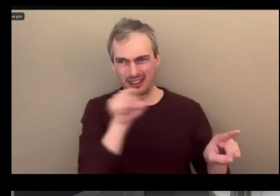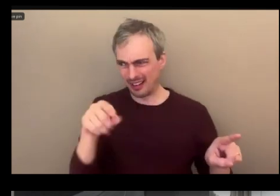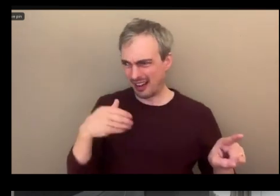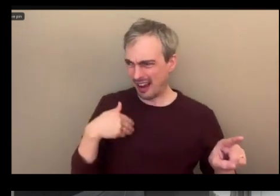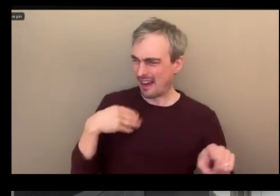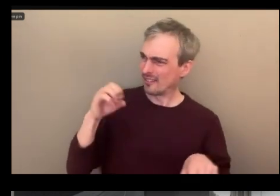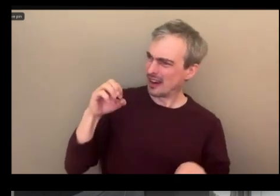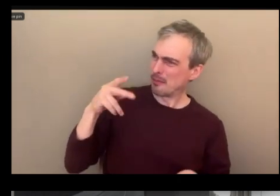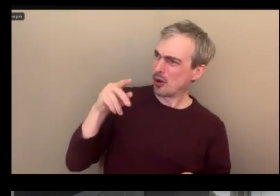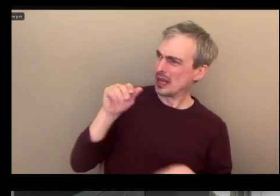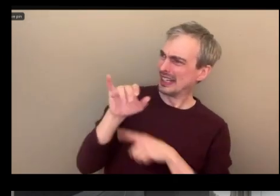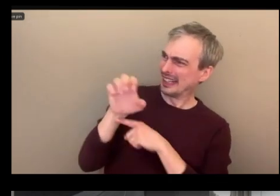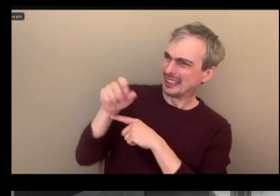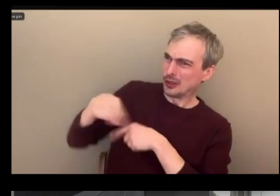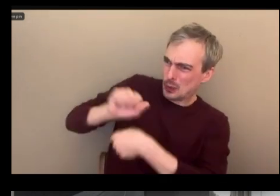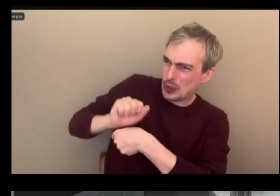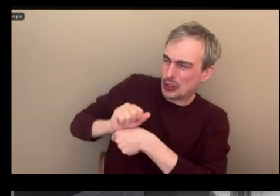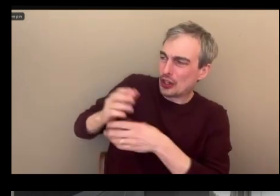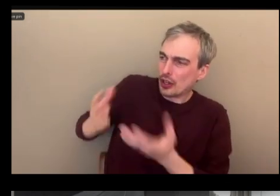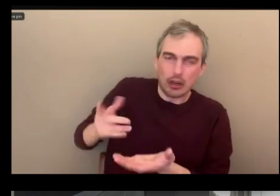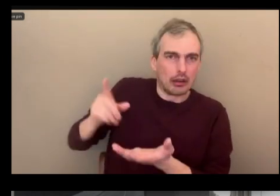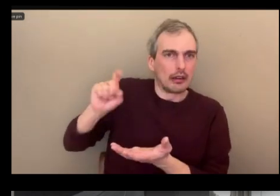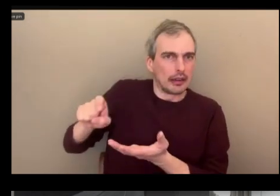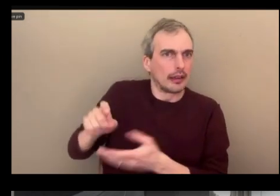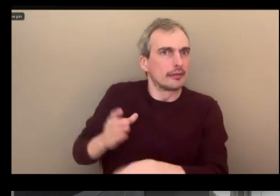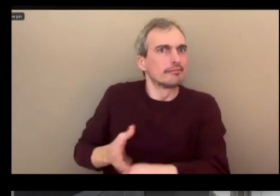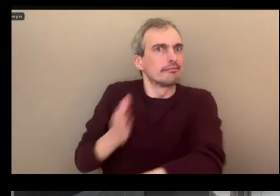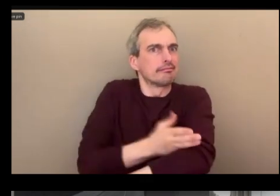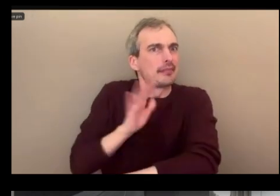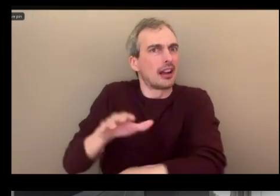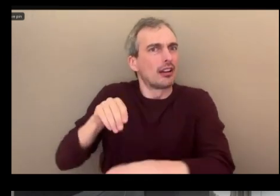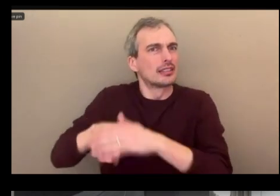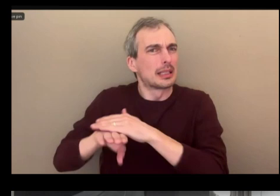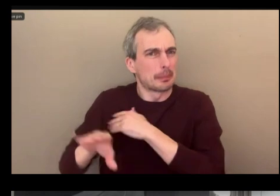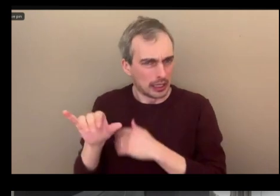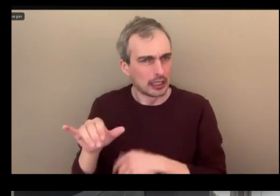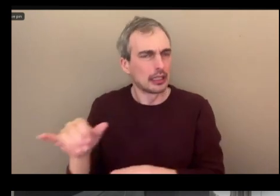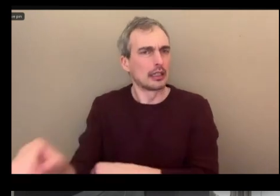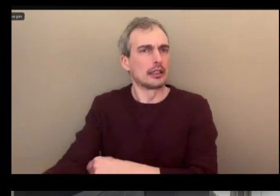So we focused on this really holistic view of how we were gonna handle accessibility.